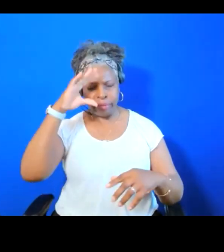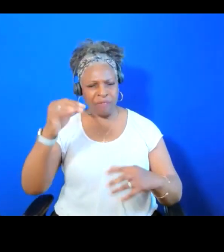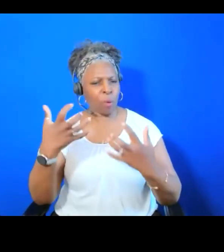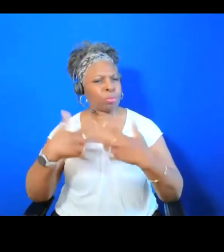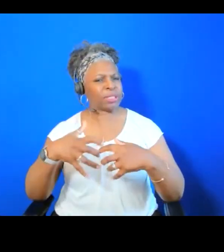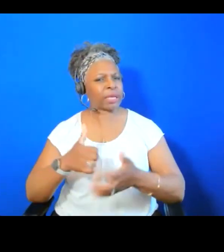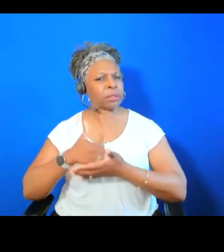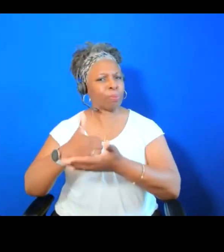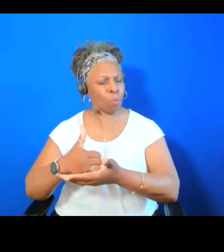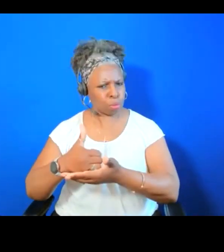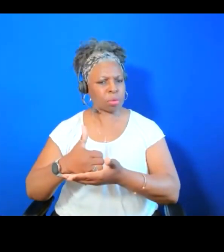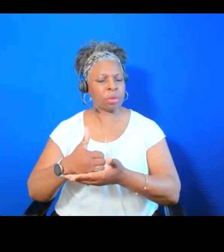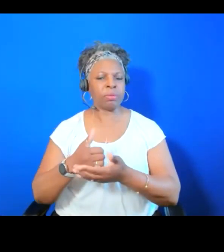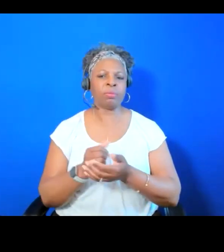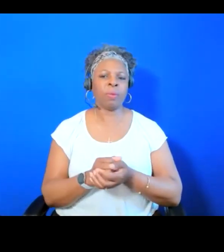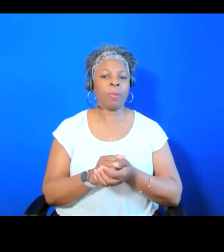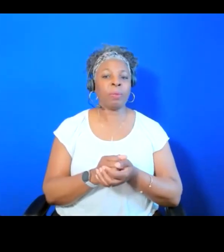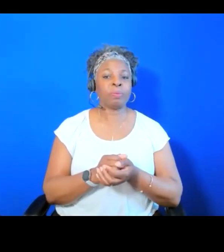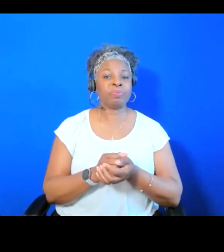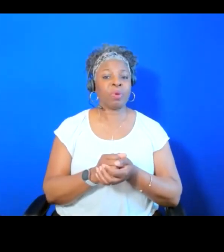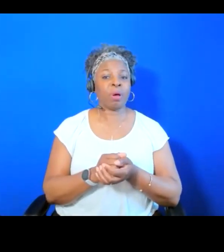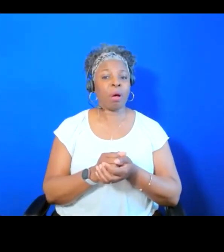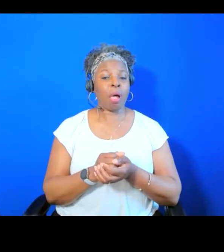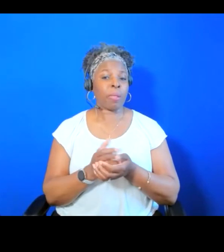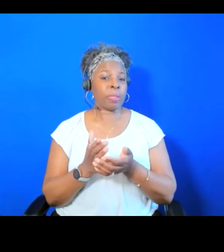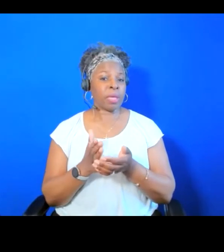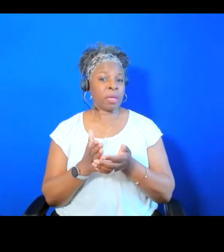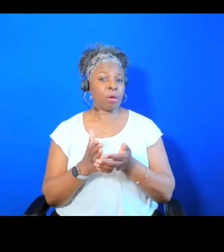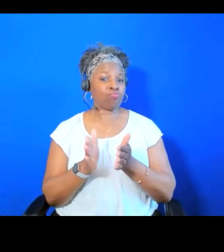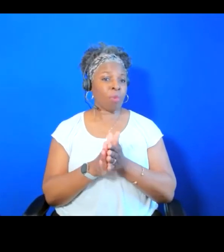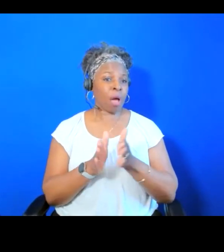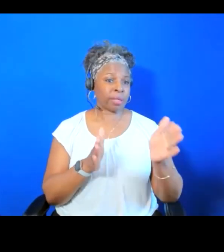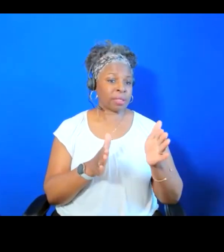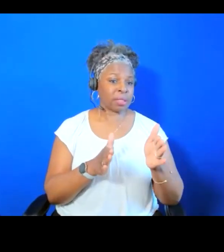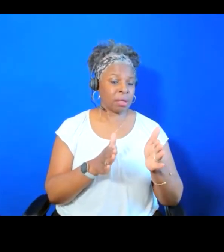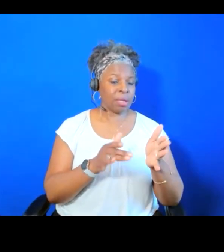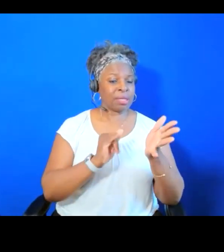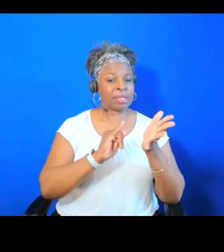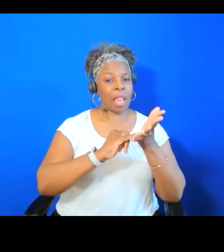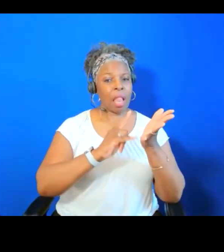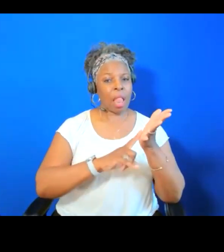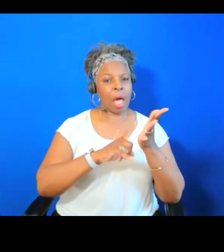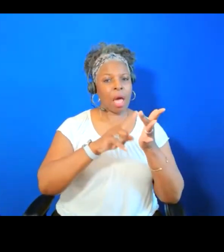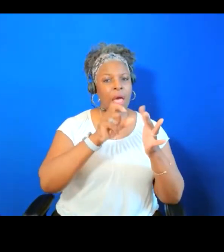On the right of your screen, you will see our Slido bar where you can post questions using the Q&A function for our speakers.